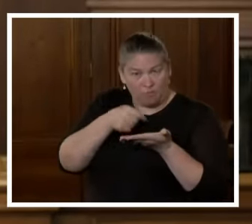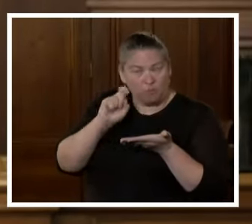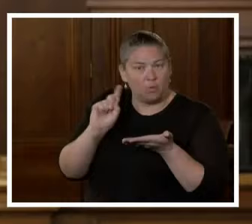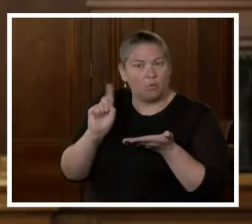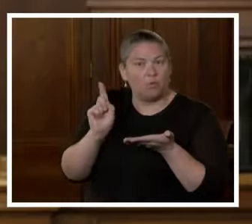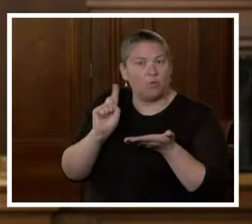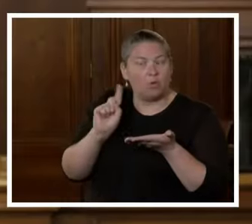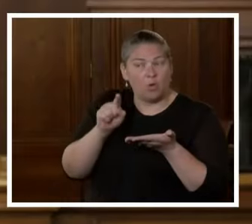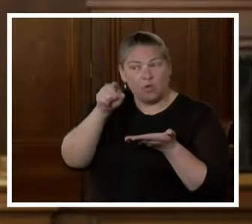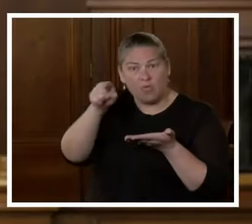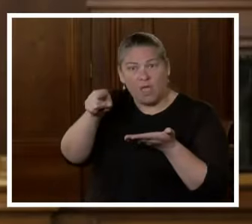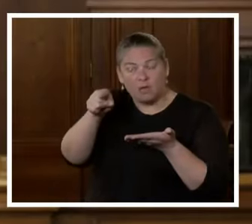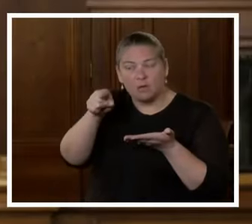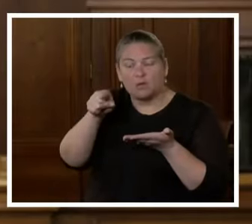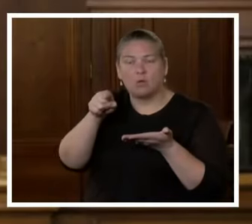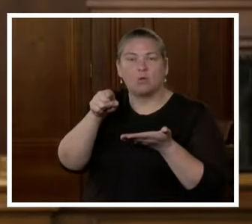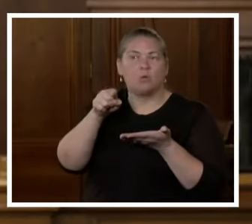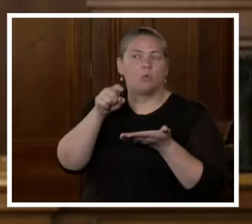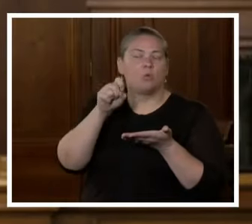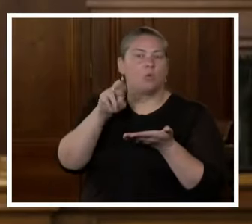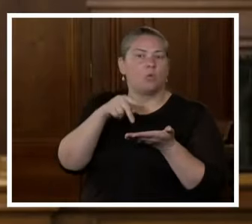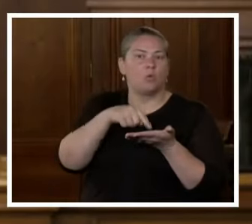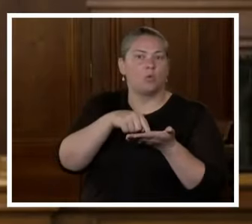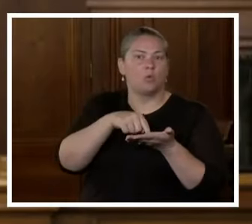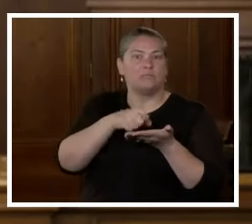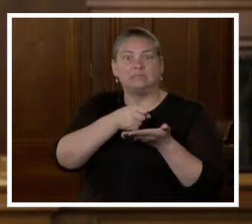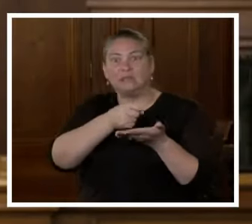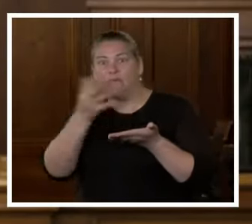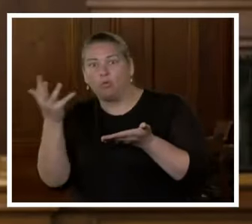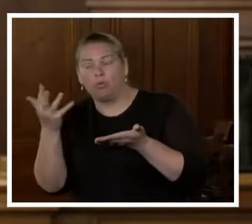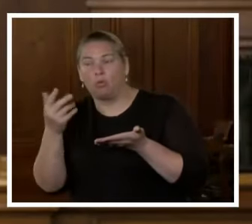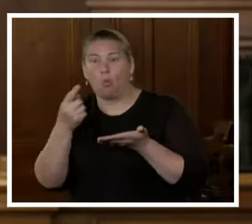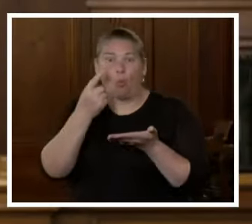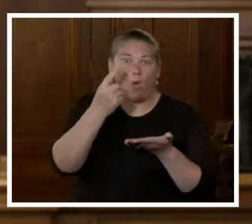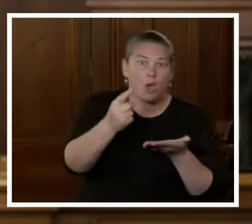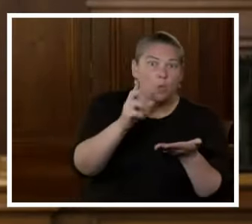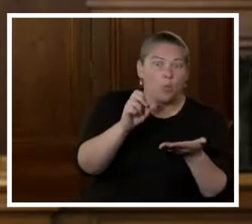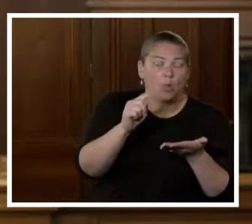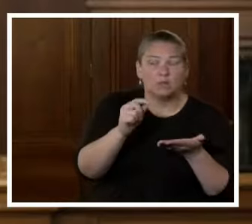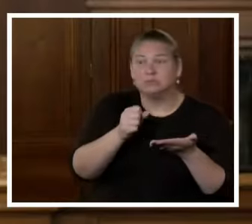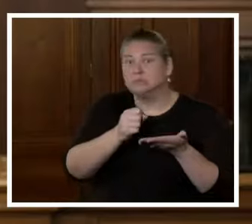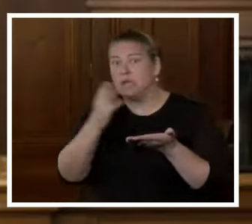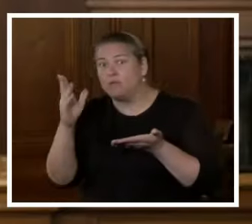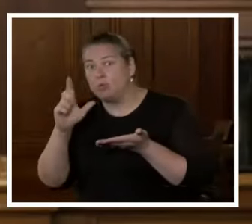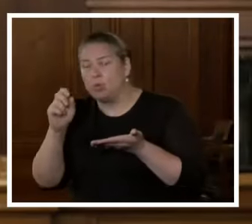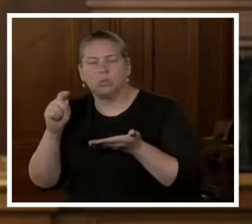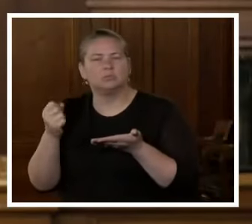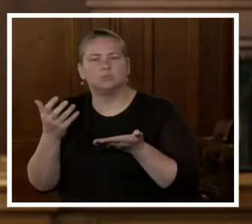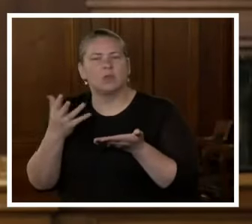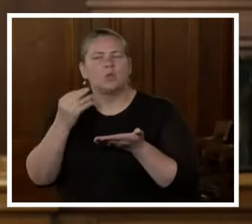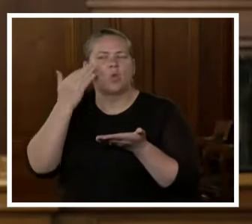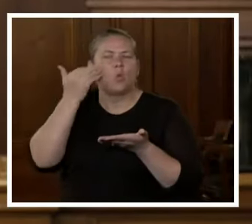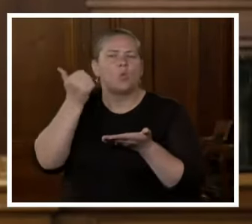BE THE GUNSHOT RESIDUE TESTS THAT WERE PERFORMED BOTH ON MR. MCATEE AND SOME OTHER INDIVIDUALS AT THE SCENE.